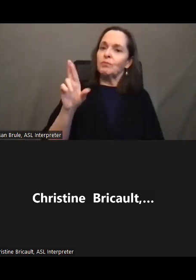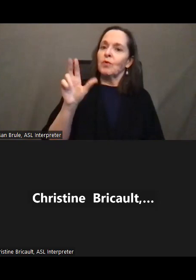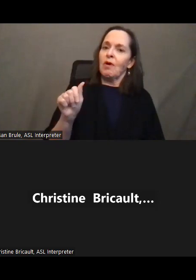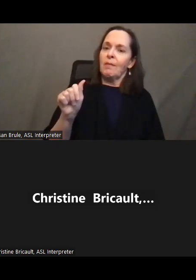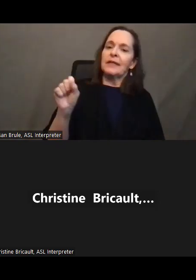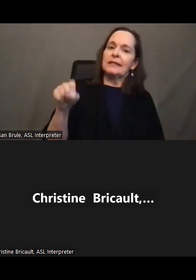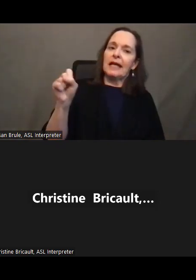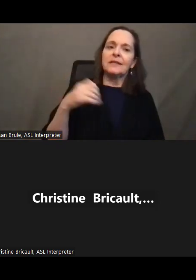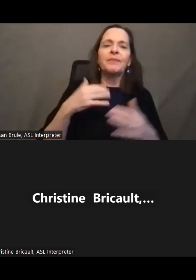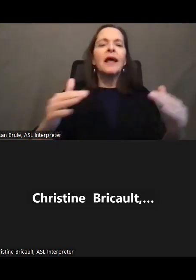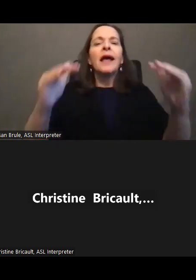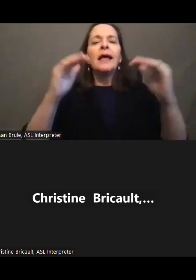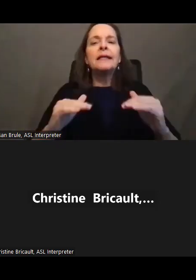administrative assistant for the select board.